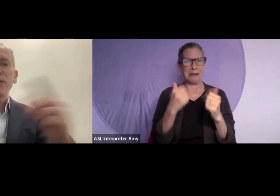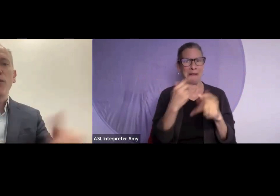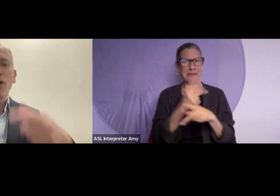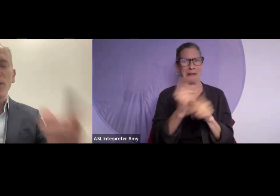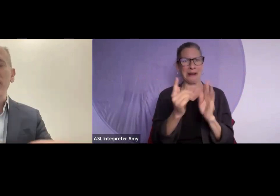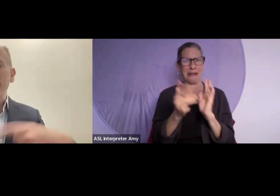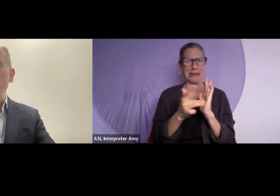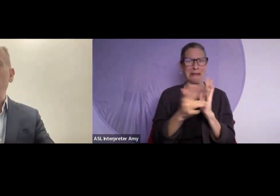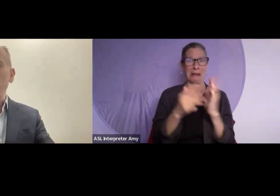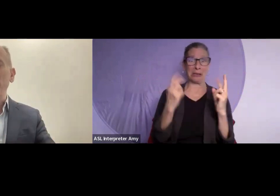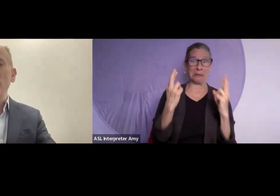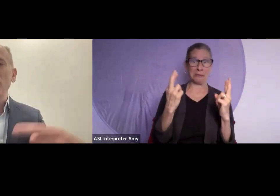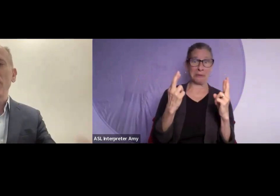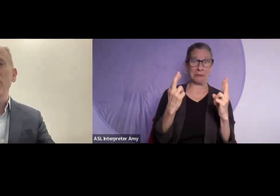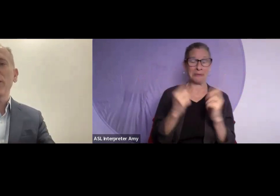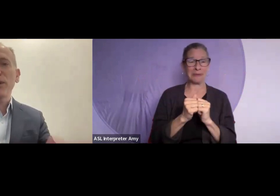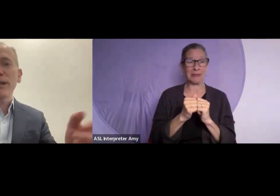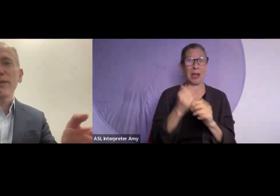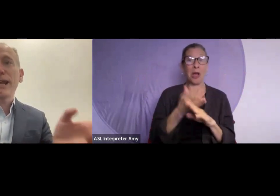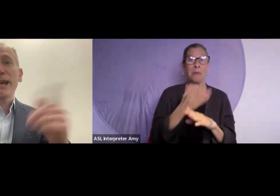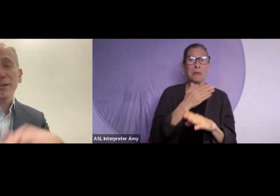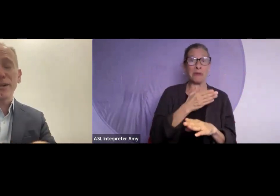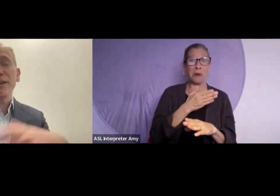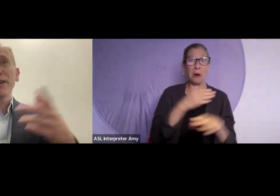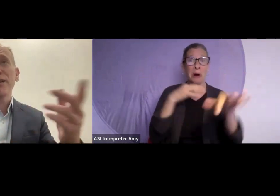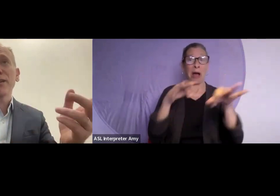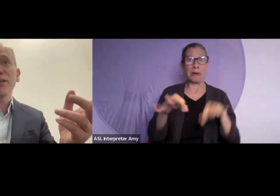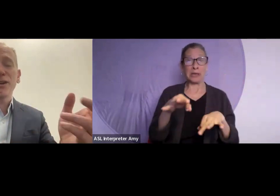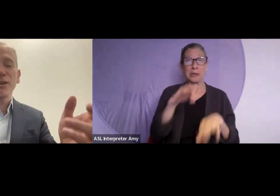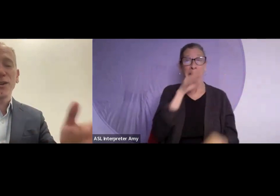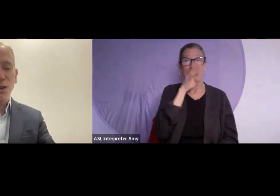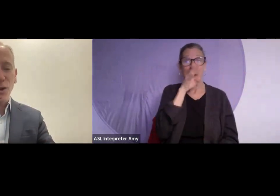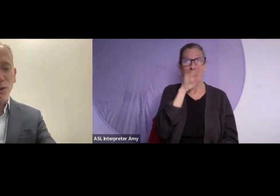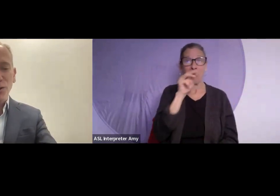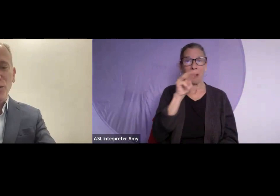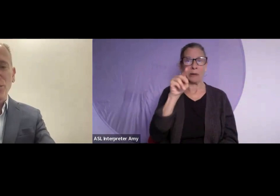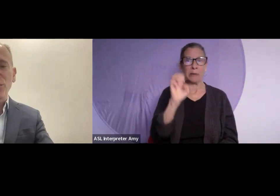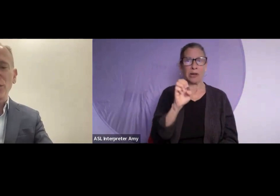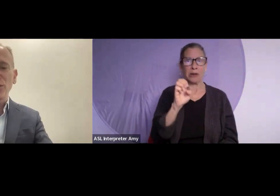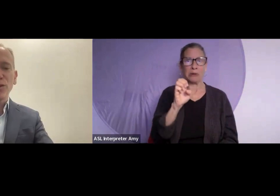before I realized I was on mute when I was explaining that I accidentally clicked on the audio description version. So